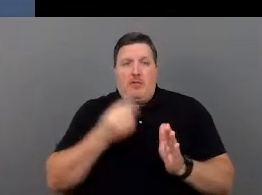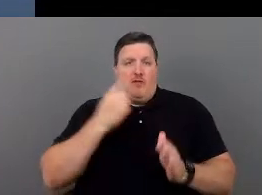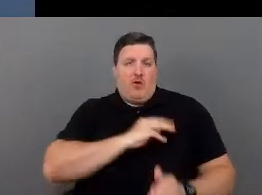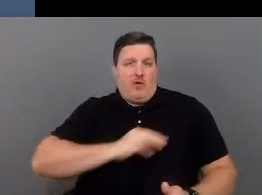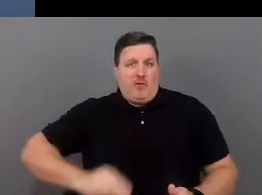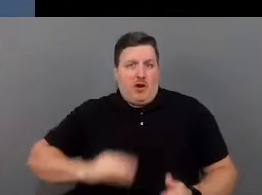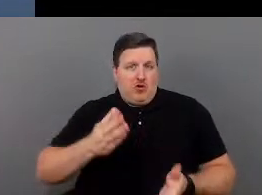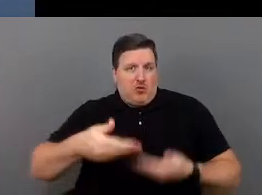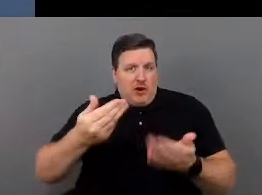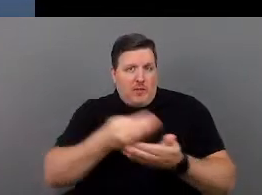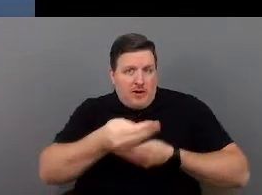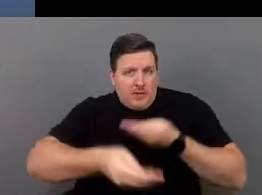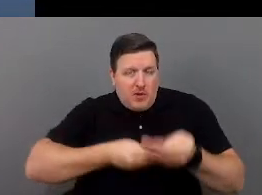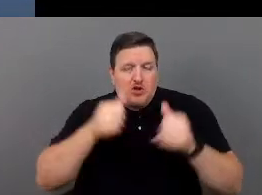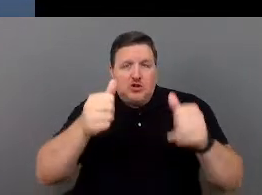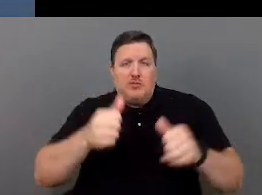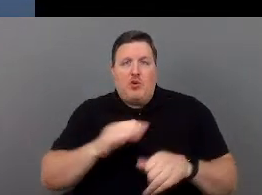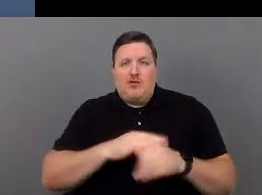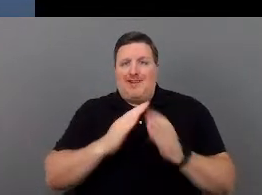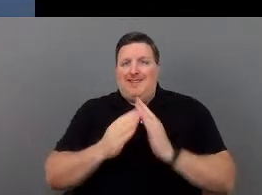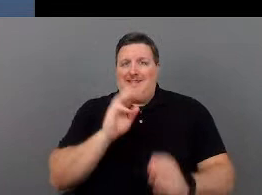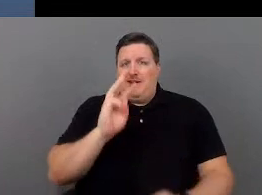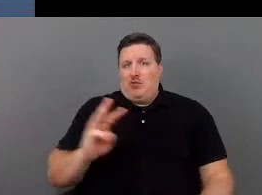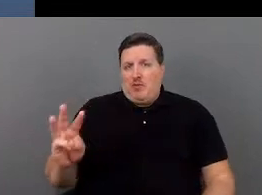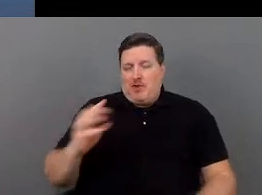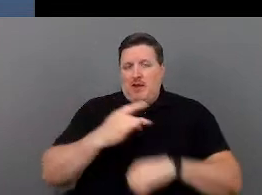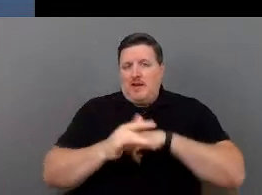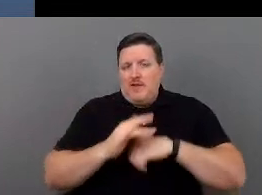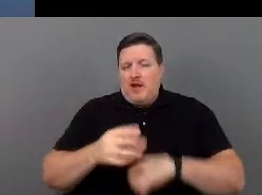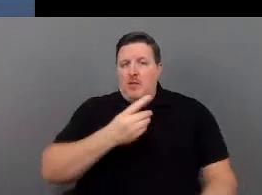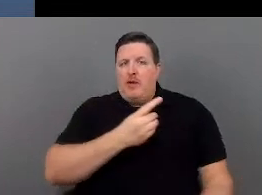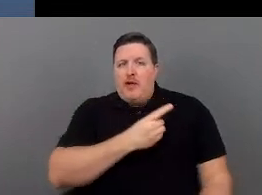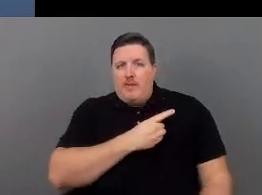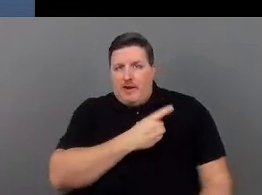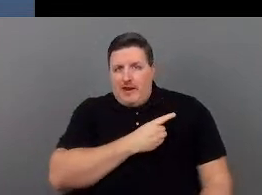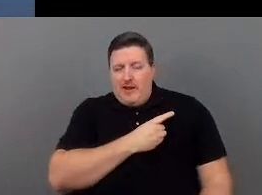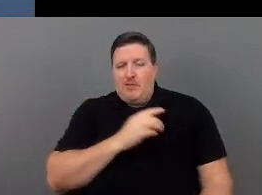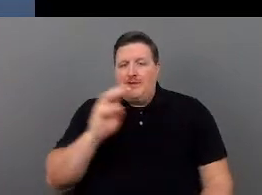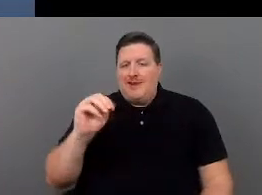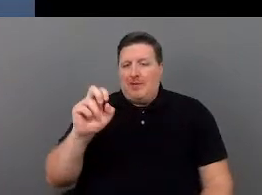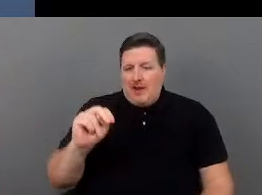MAYOR'S RECOMMENDED BUDGET IS POSTED ON THE CITY'S WEBSITE AT MINNEAPOLIS .MN .GOV/BUDGET.